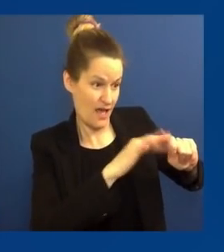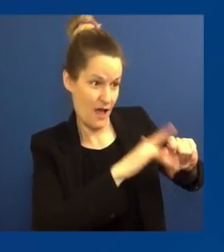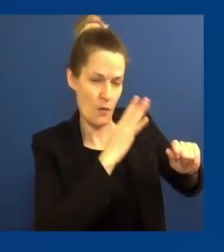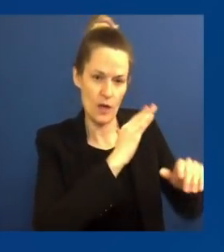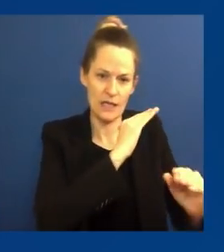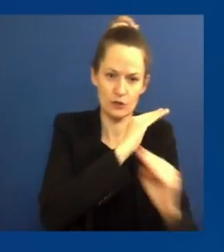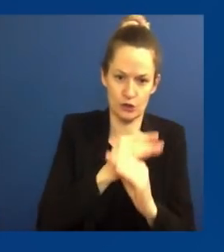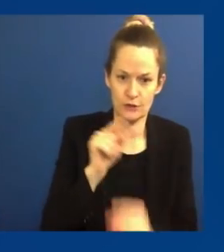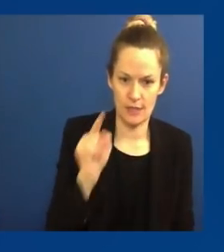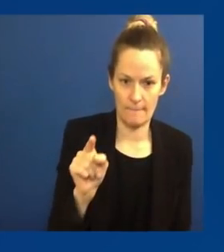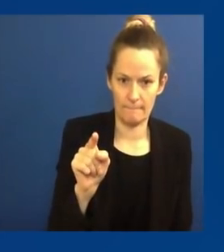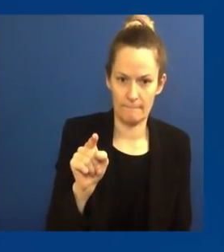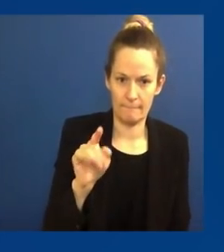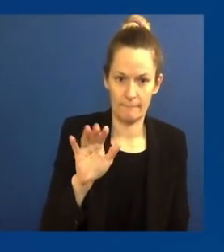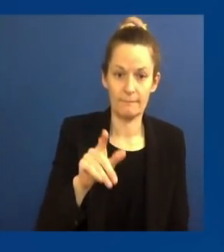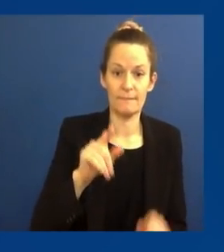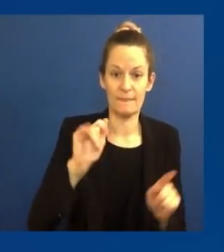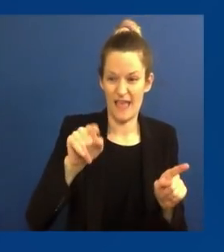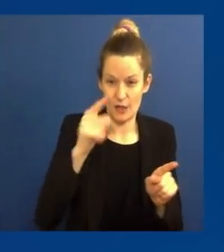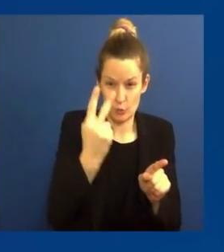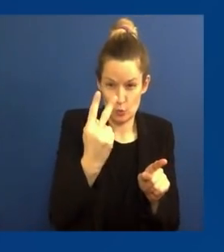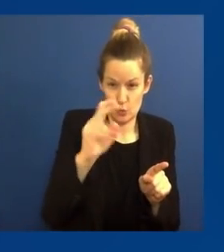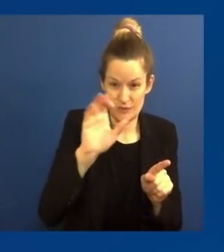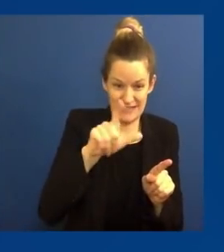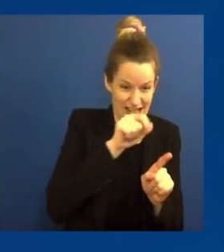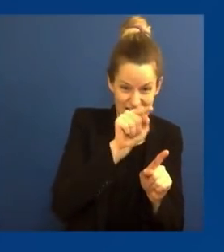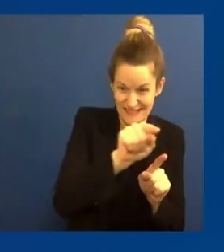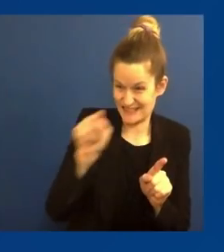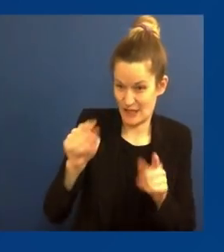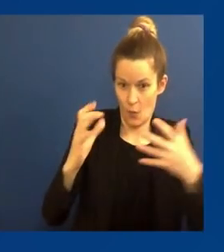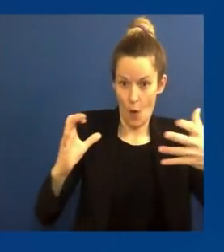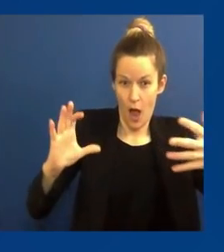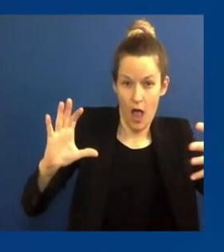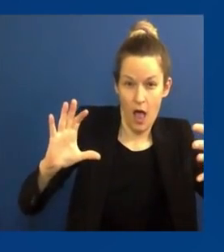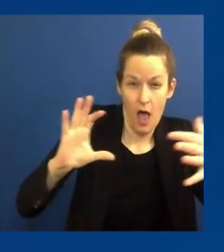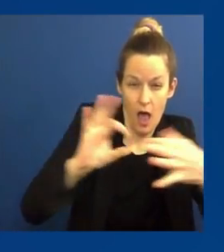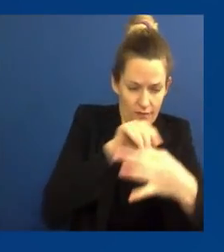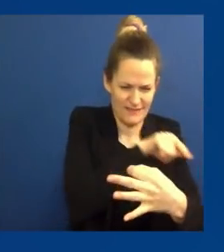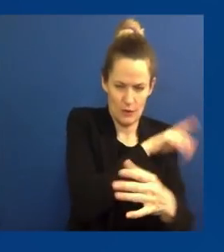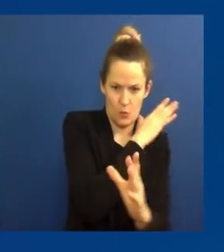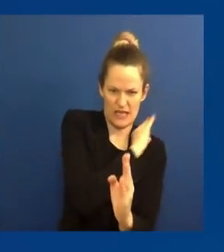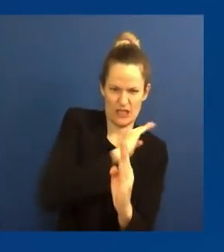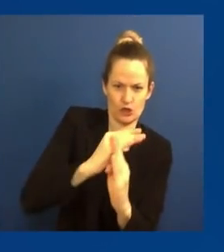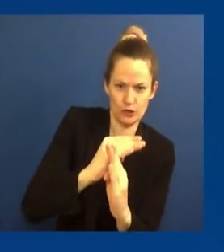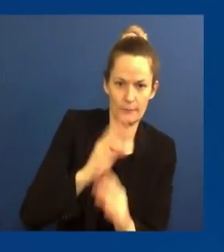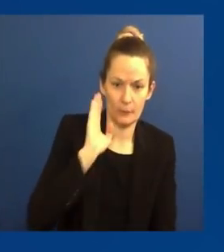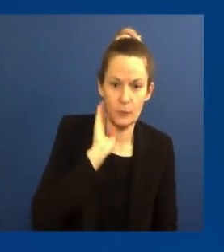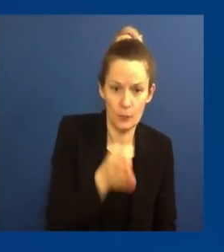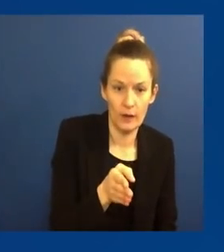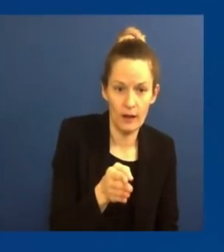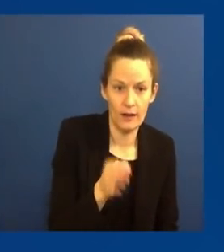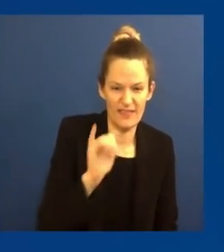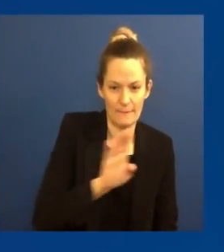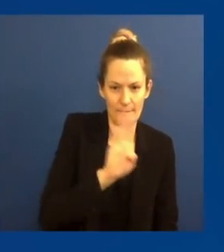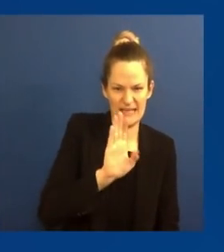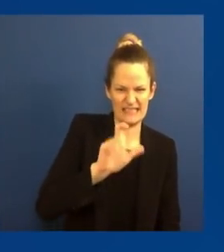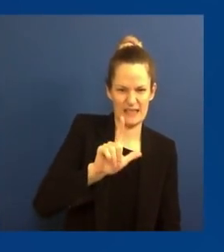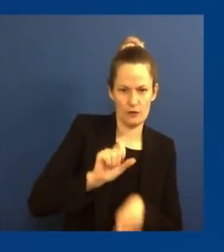with monoclonal antibodies. So, a single mutation, for example, might nullify the effect of a monoclonal antibody.